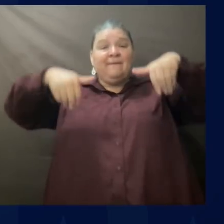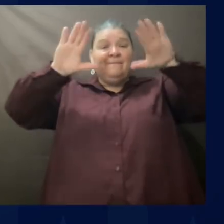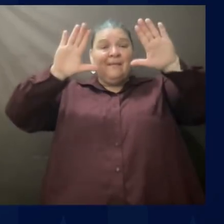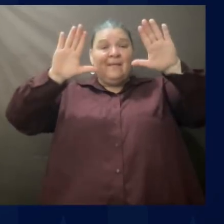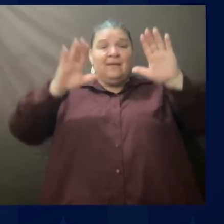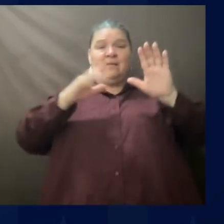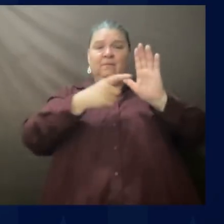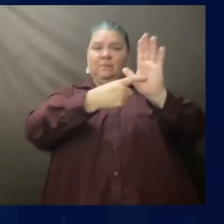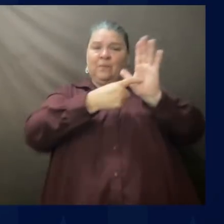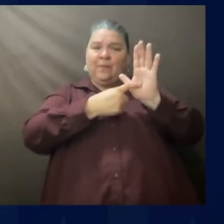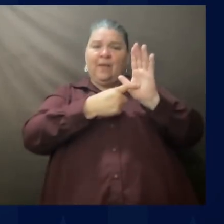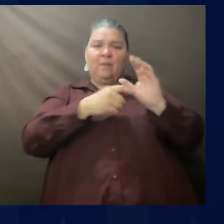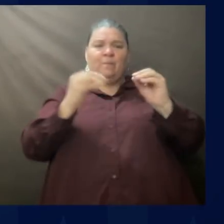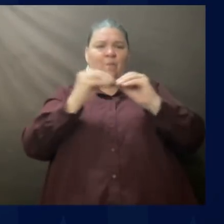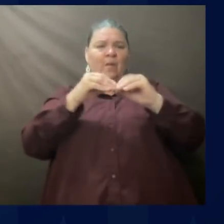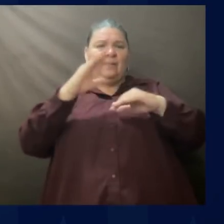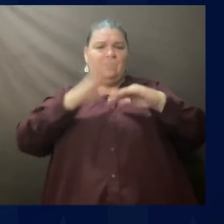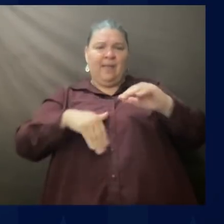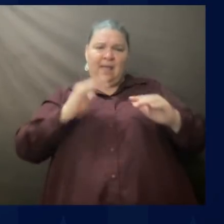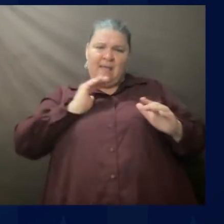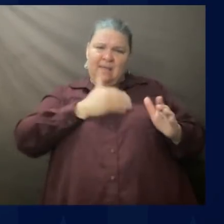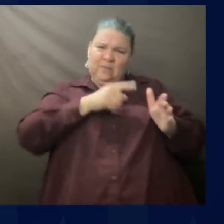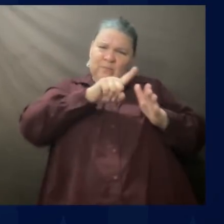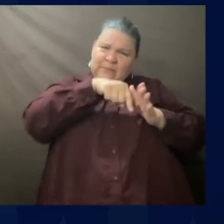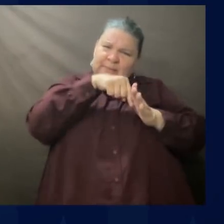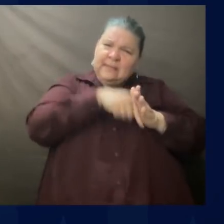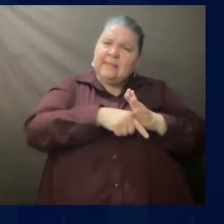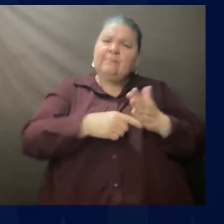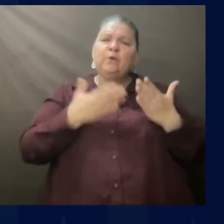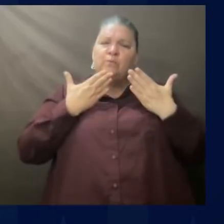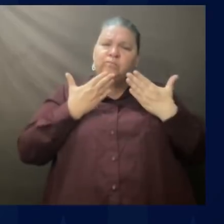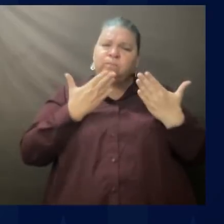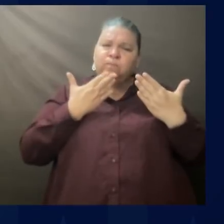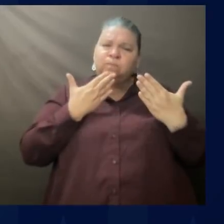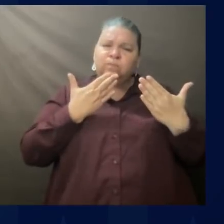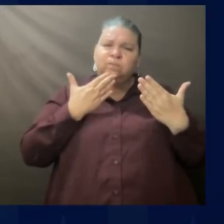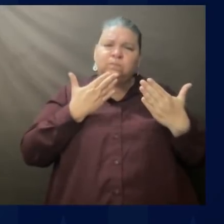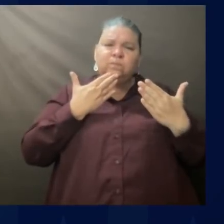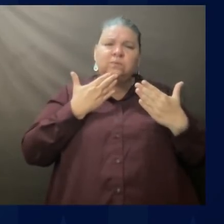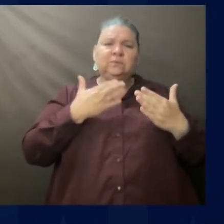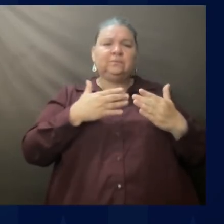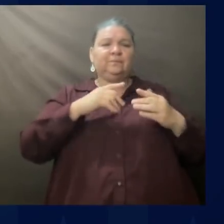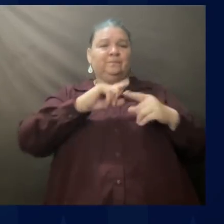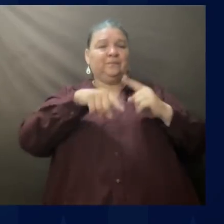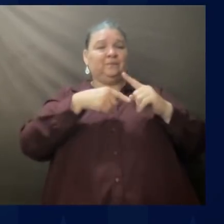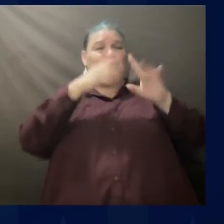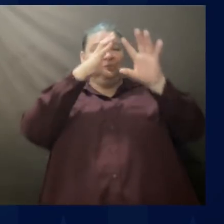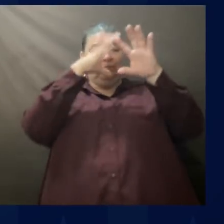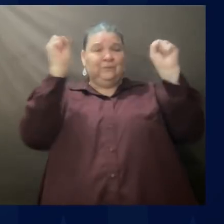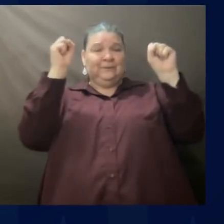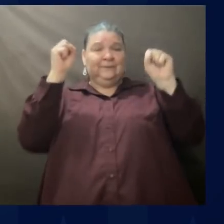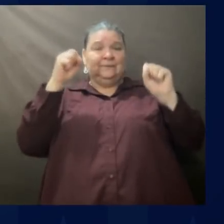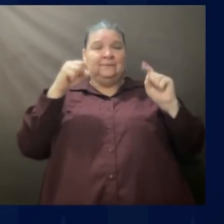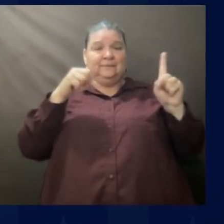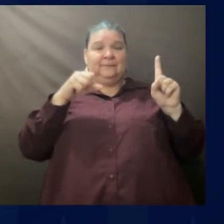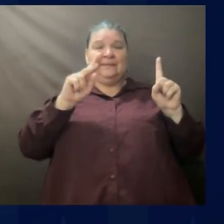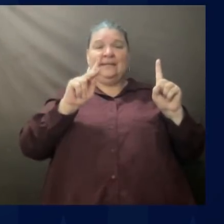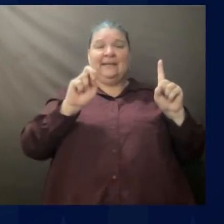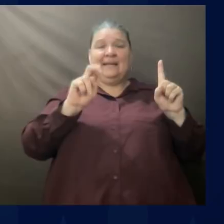In the words of President Kennedy, who rests nearby, quote “We must never forget that the highest appreciation